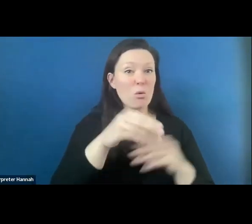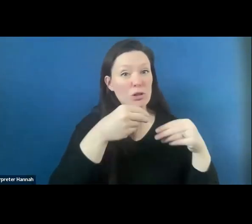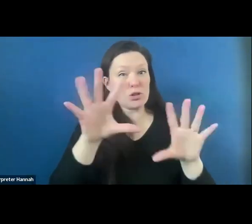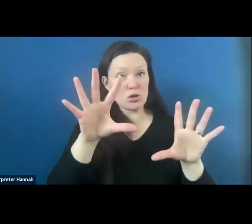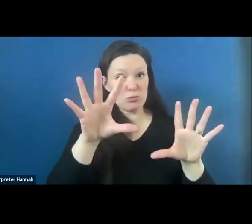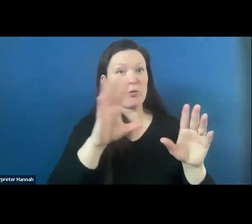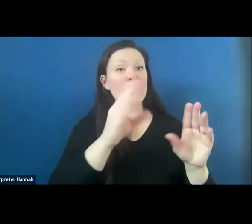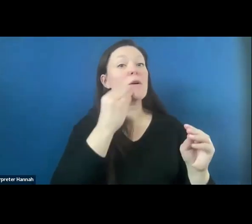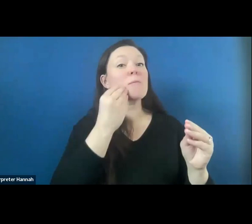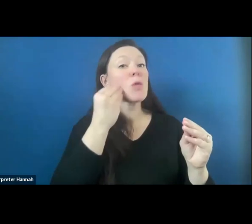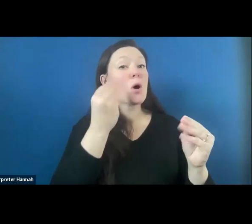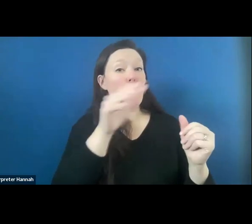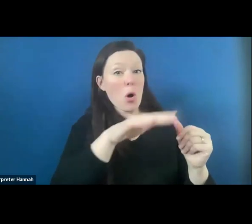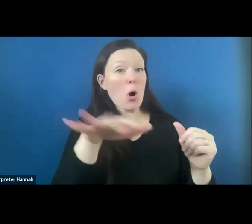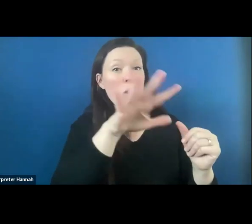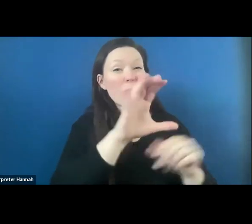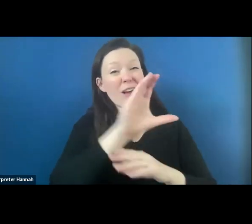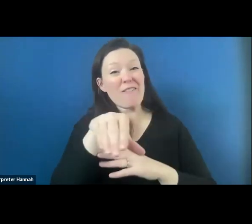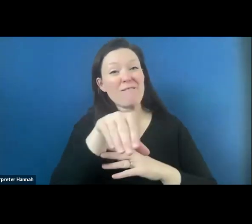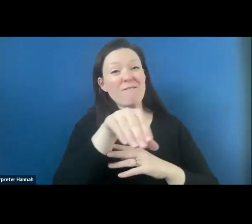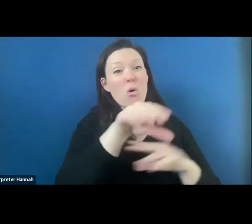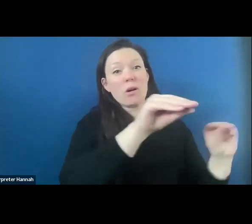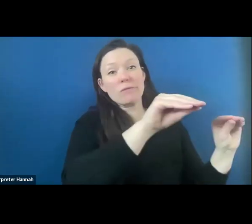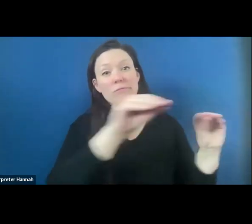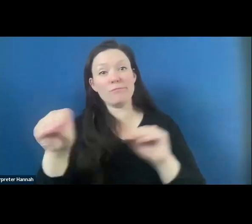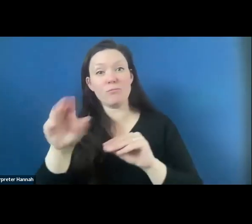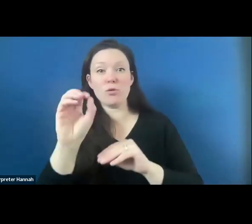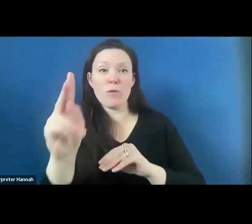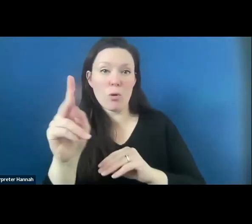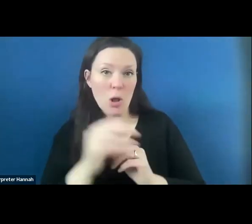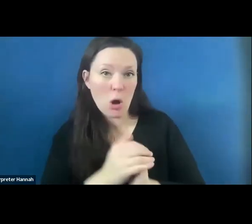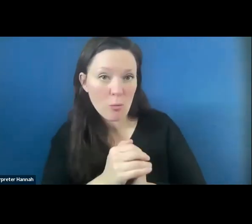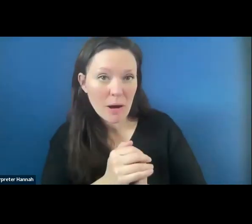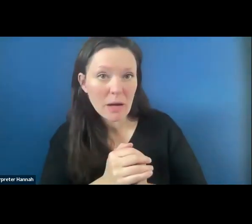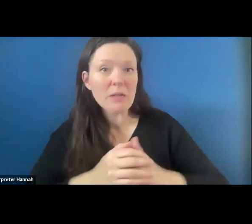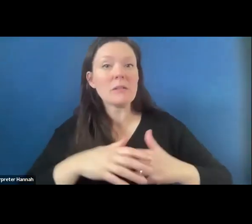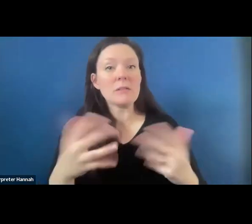and the places that we believe that our creator put us on to protect and defend and to steward.